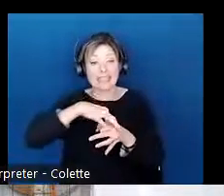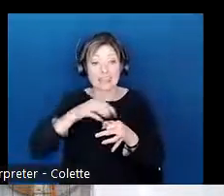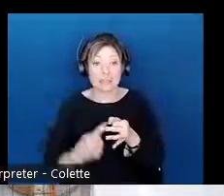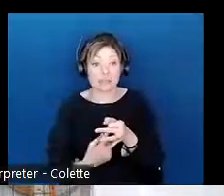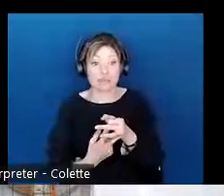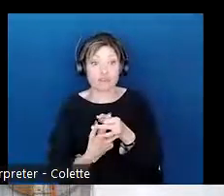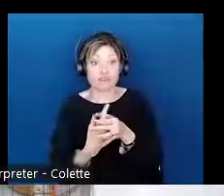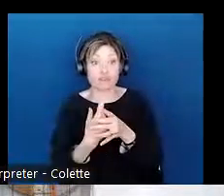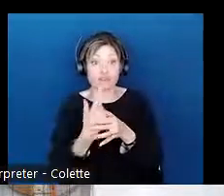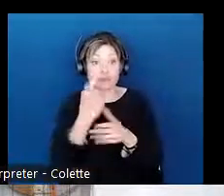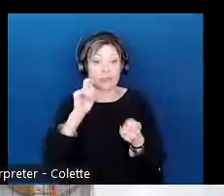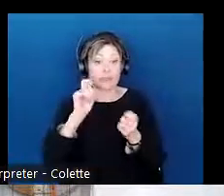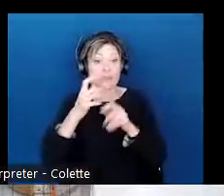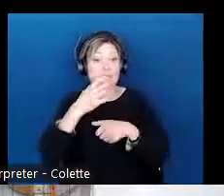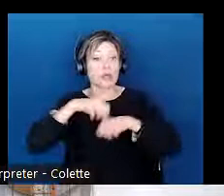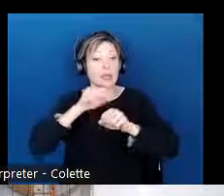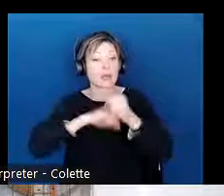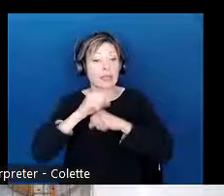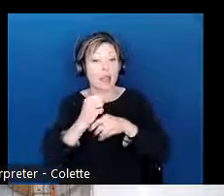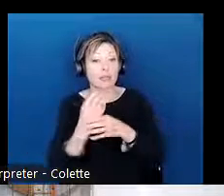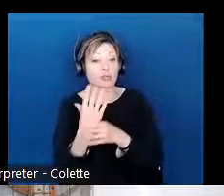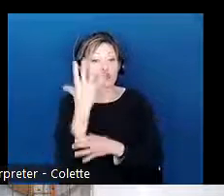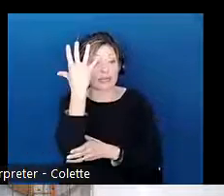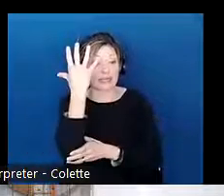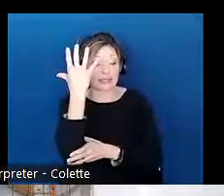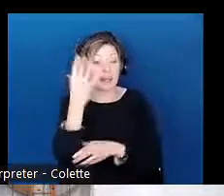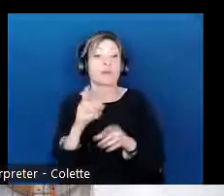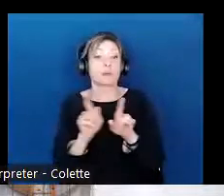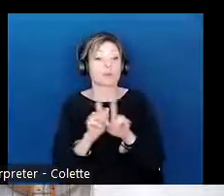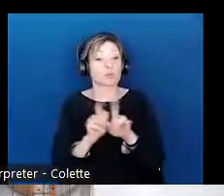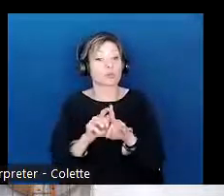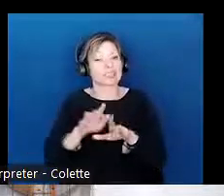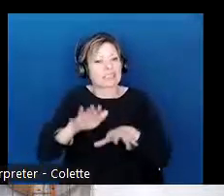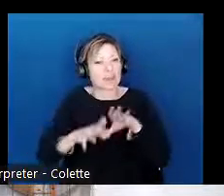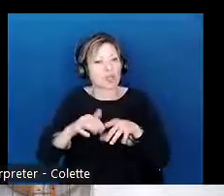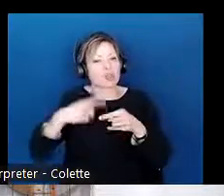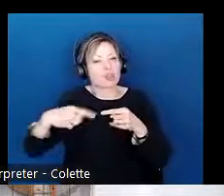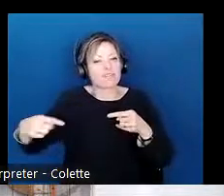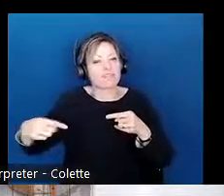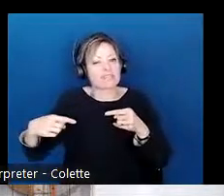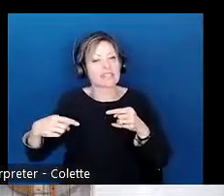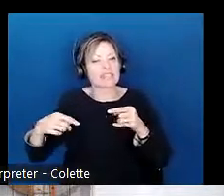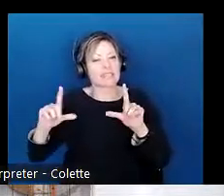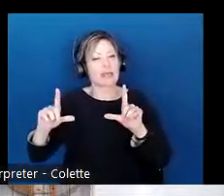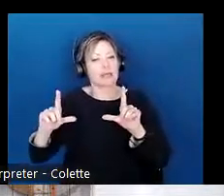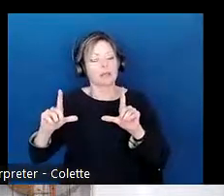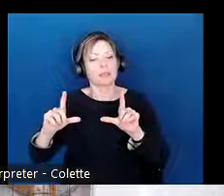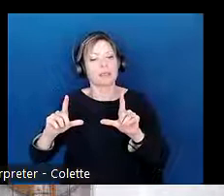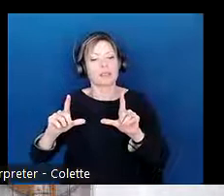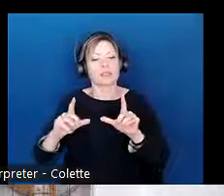um but it's also part of the infinity sign as well um to kind of be representative of nature